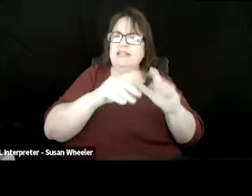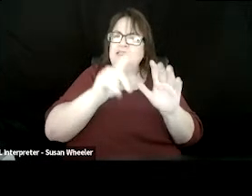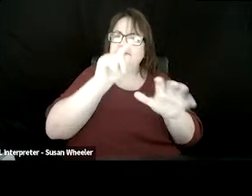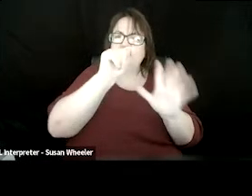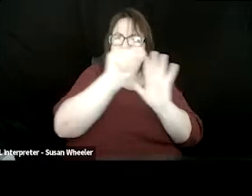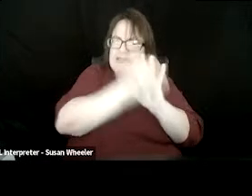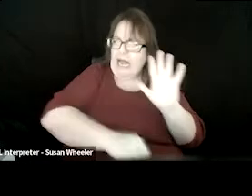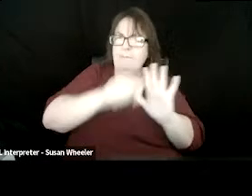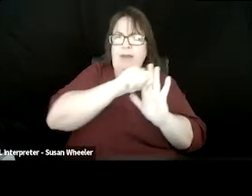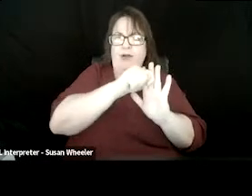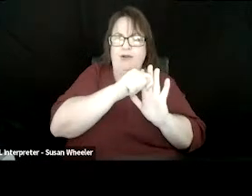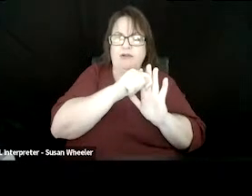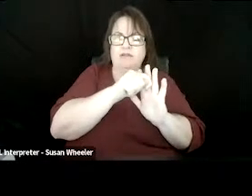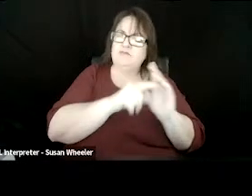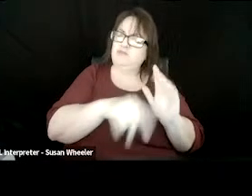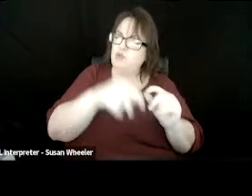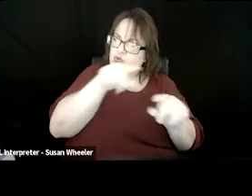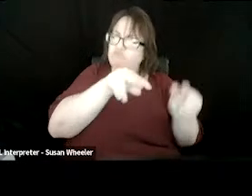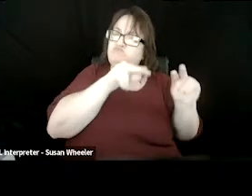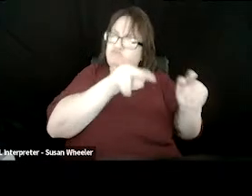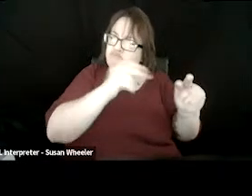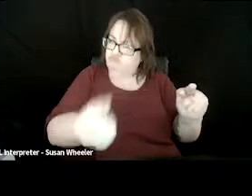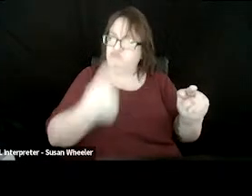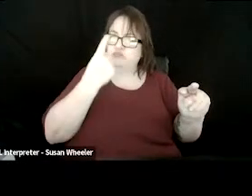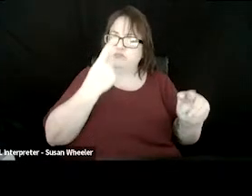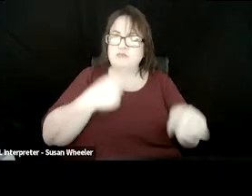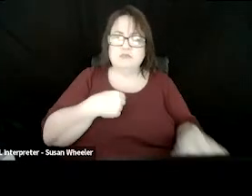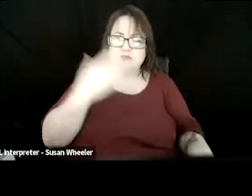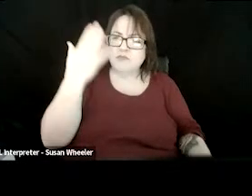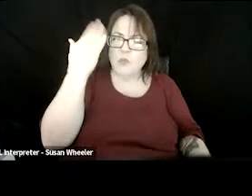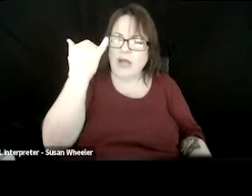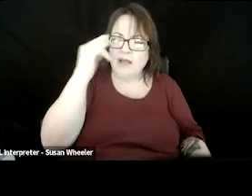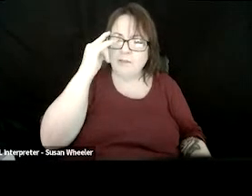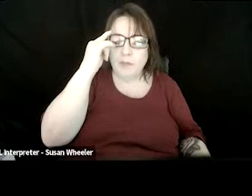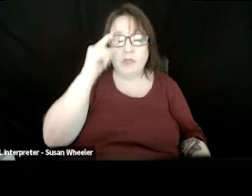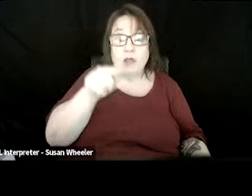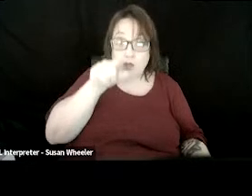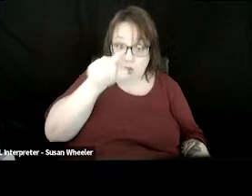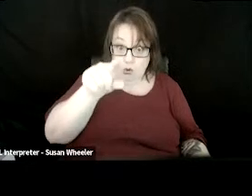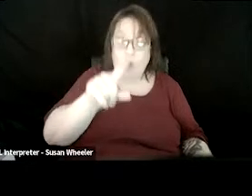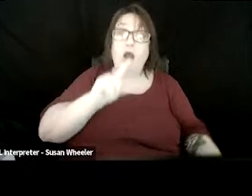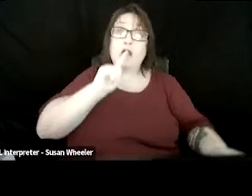and to look at and to understand, why? Because that is what you are committing to